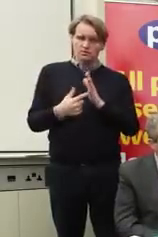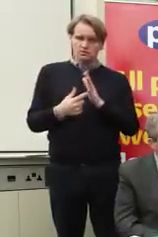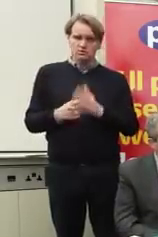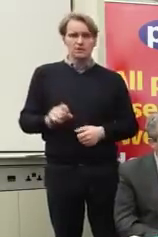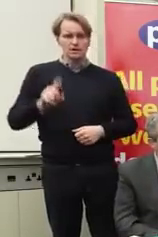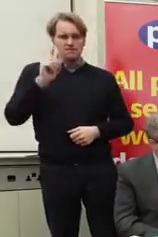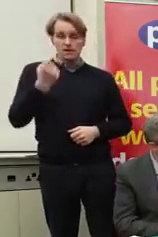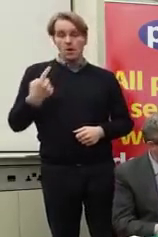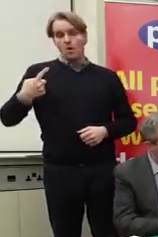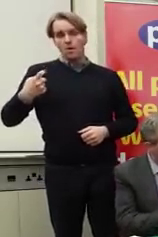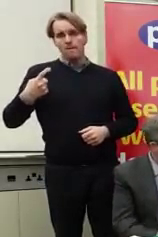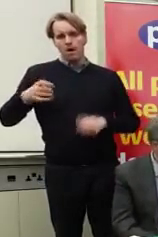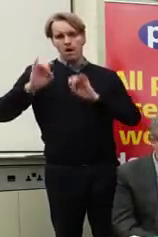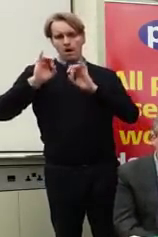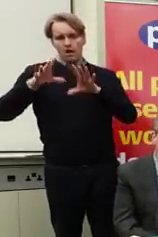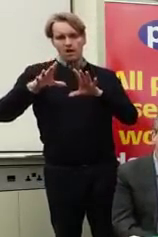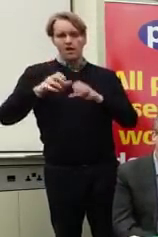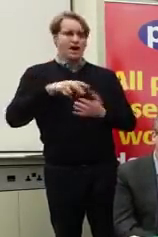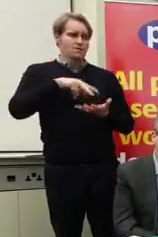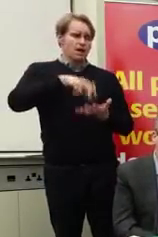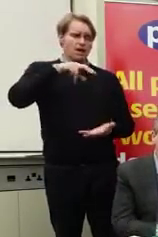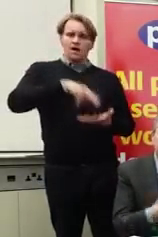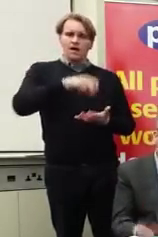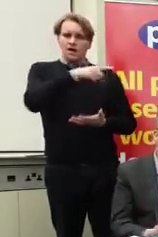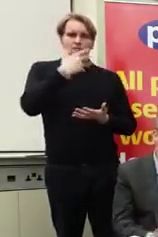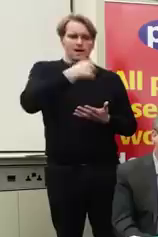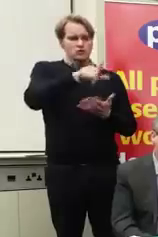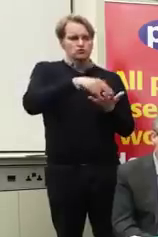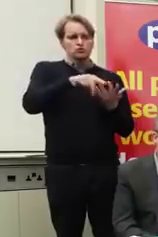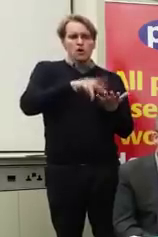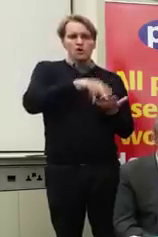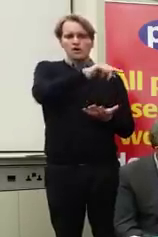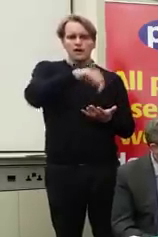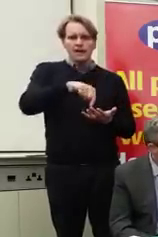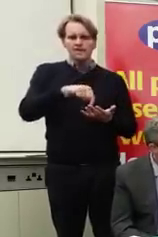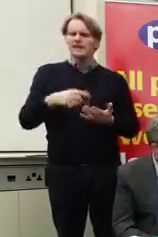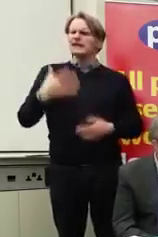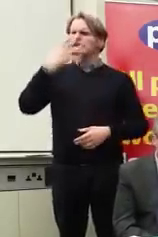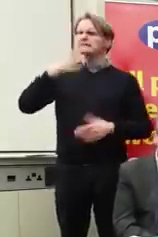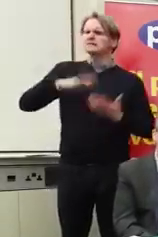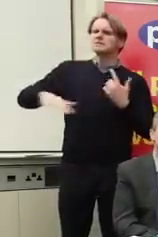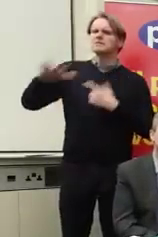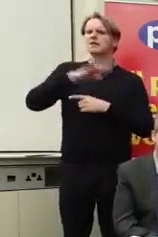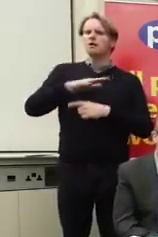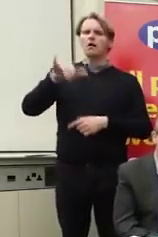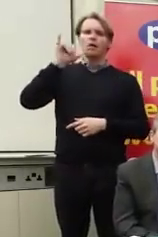think and why we are so delighted that Jon has come this has been a cynicism about politics in Britain I think over the last 20 years where people said